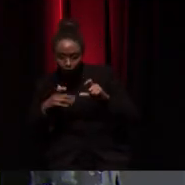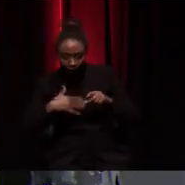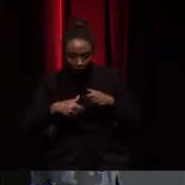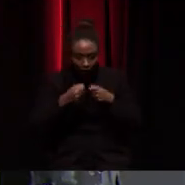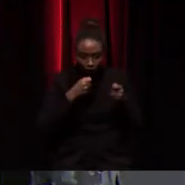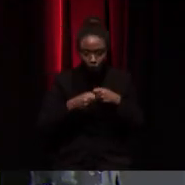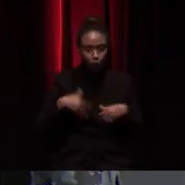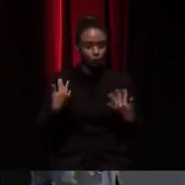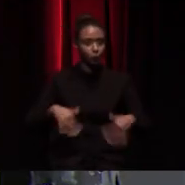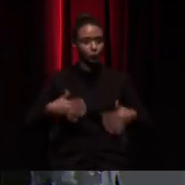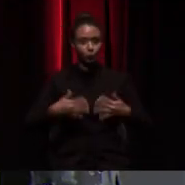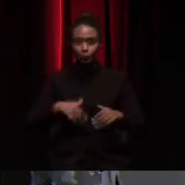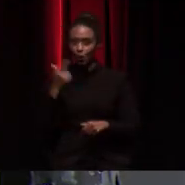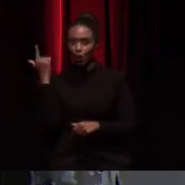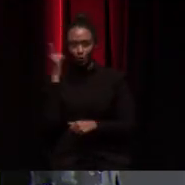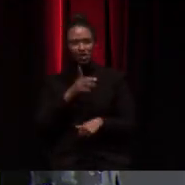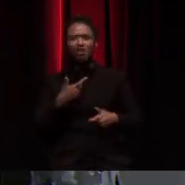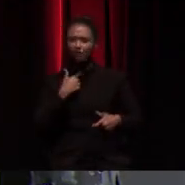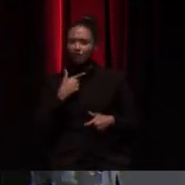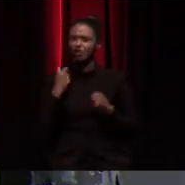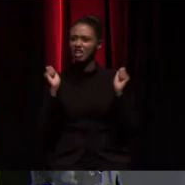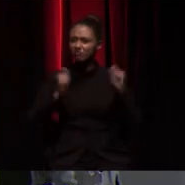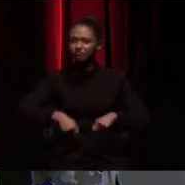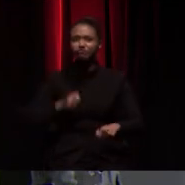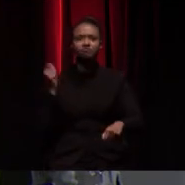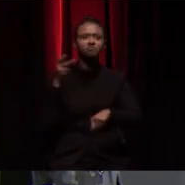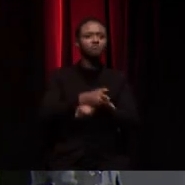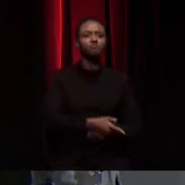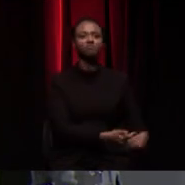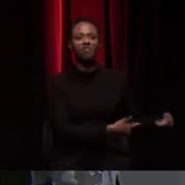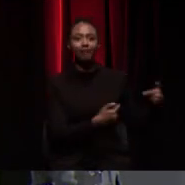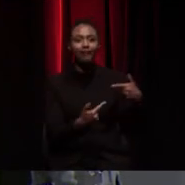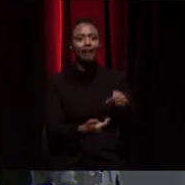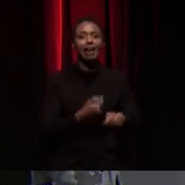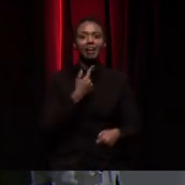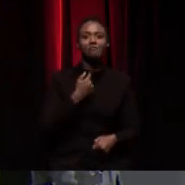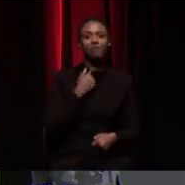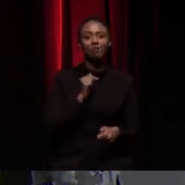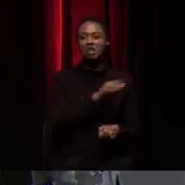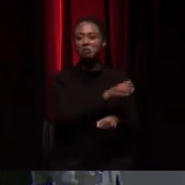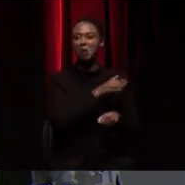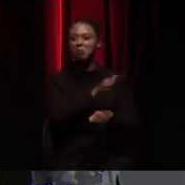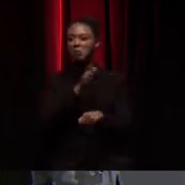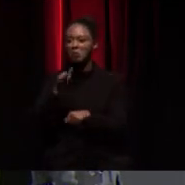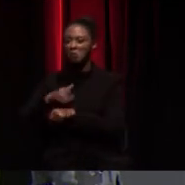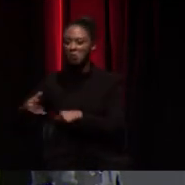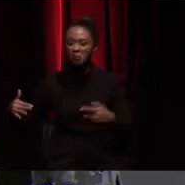means Robert Capa, I want to go to war, I want this, I want that, supercool, I want to go to war,